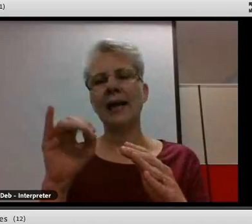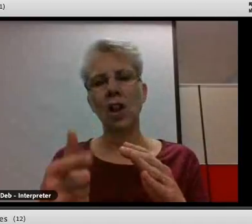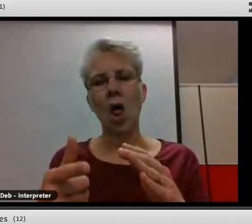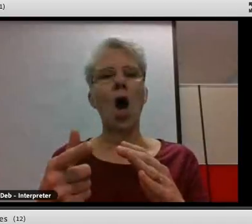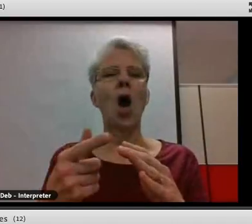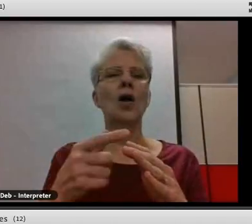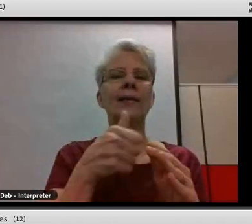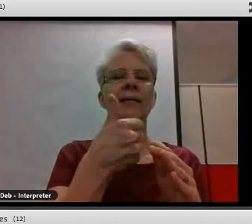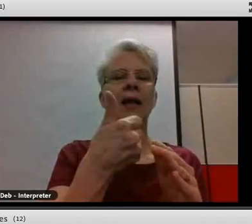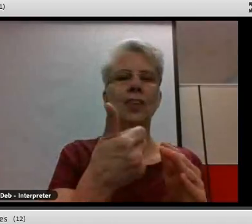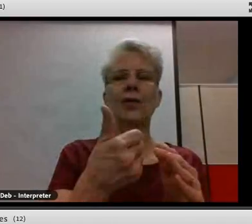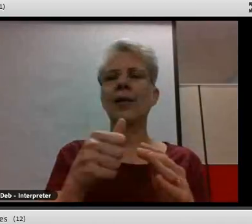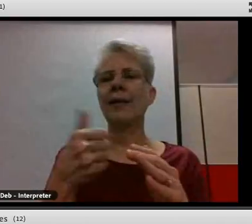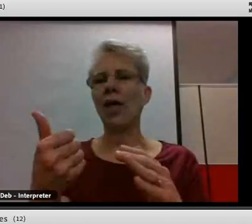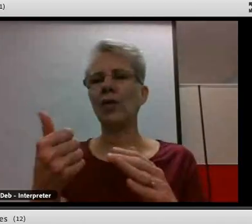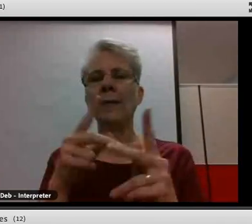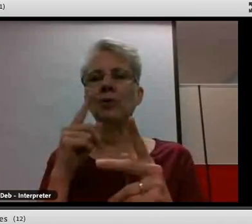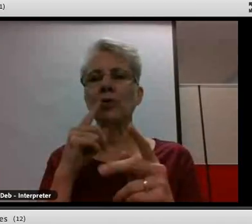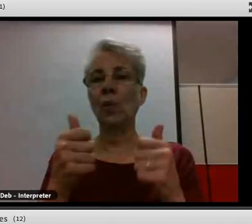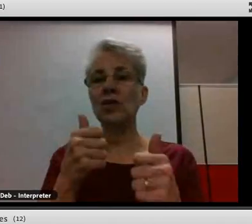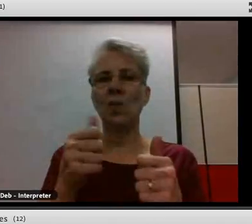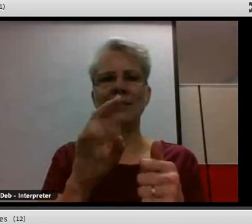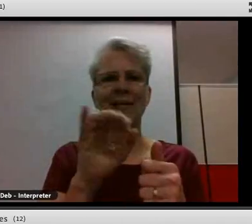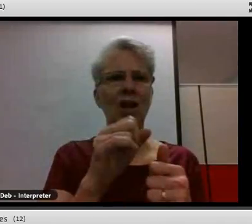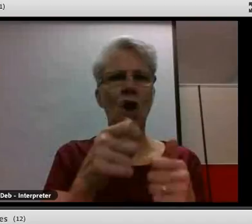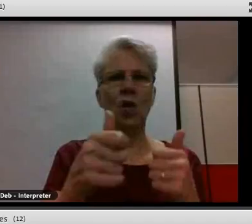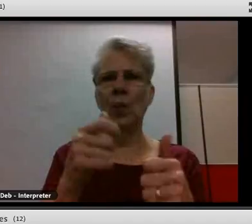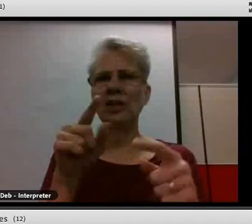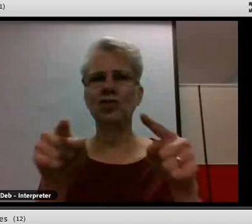to address accessibility requirements.